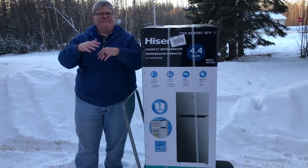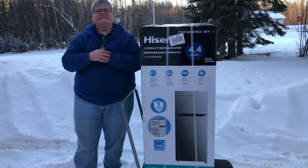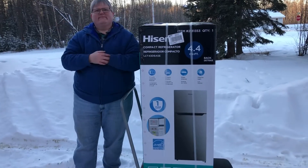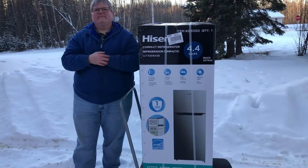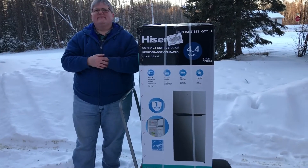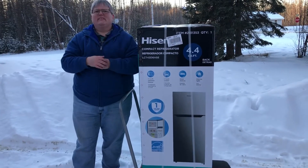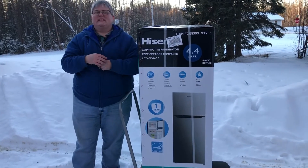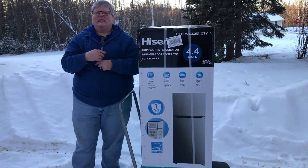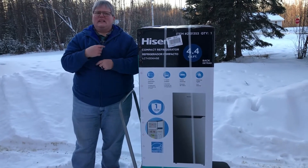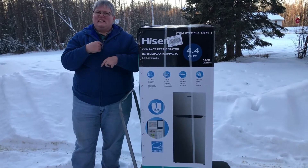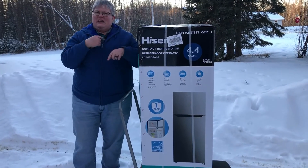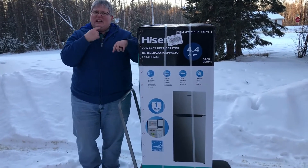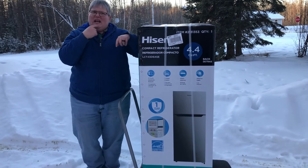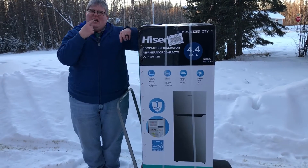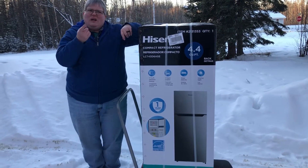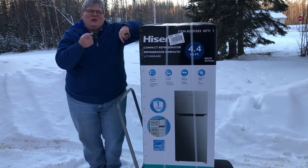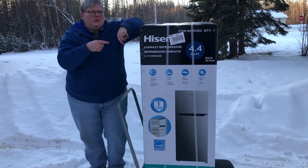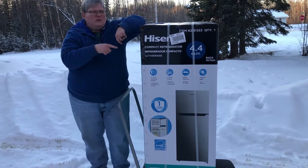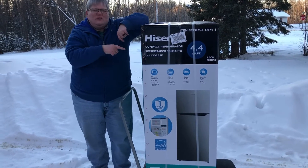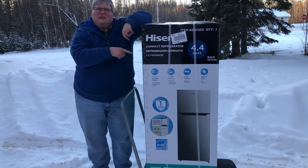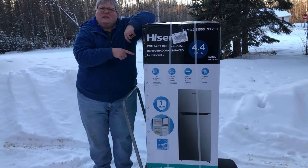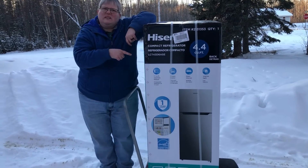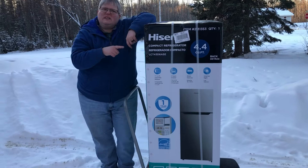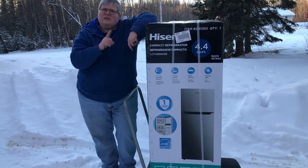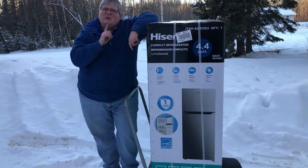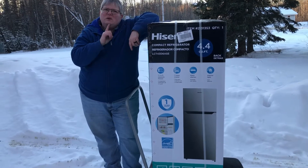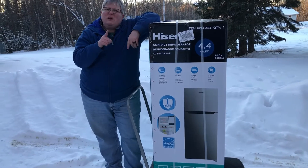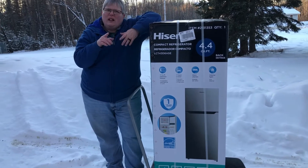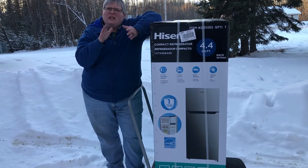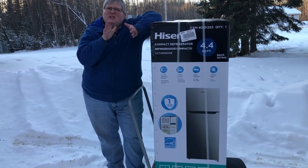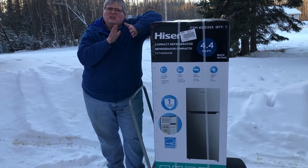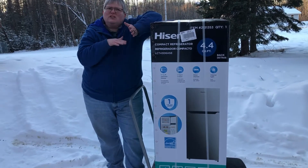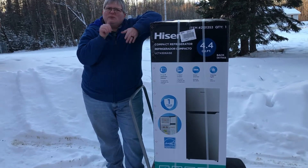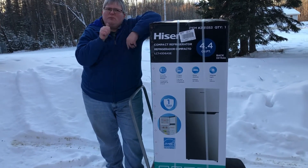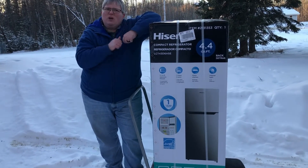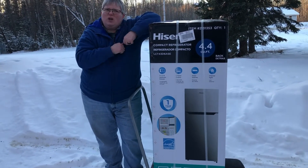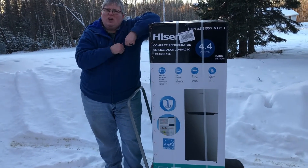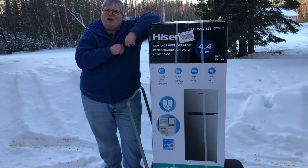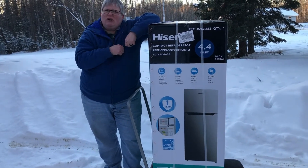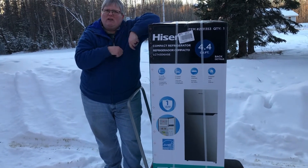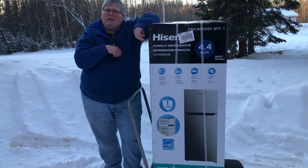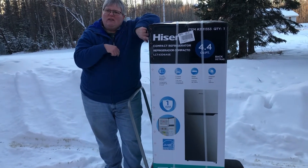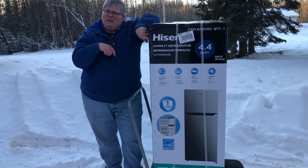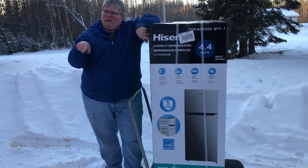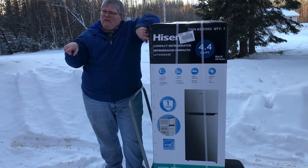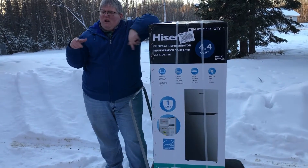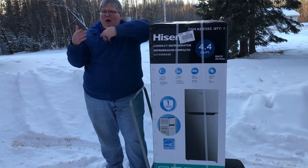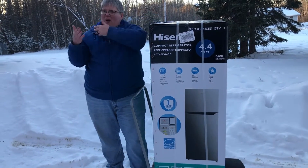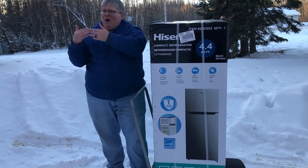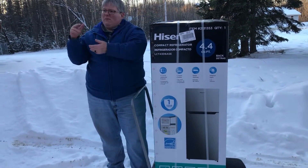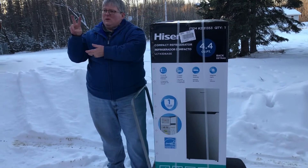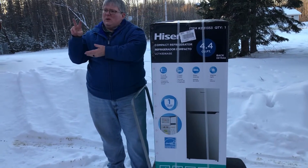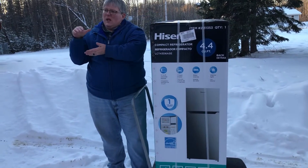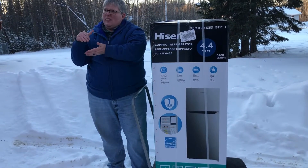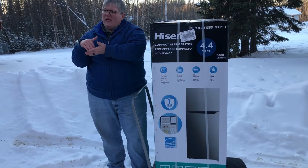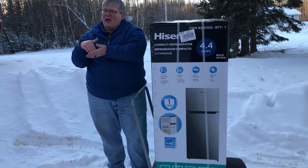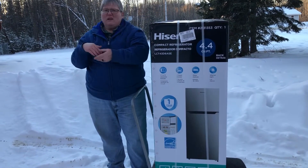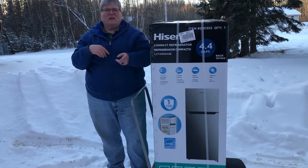that you know they're getting rid of. And I told Summer you know this is a lot cheaper for this RV